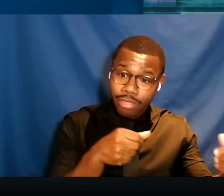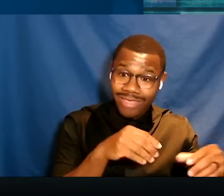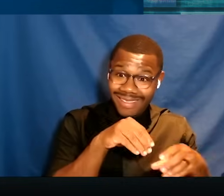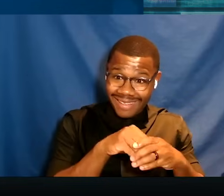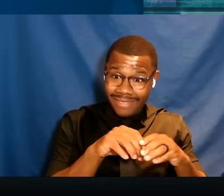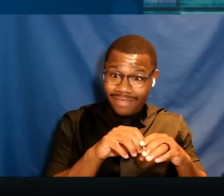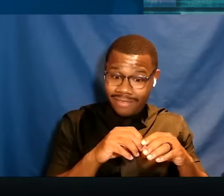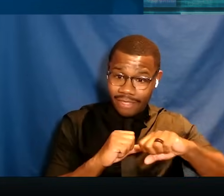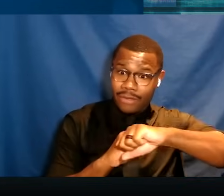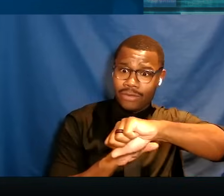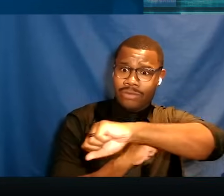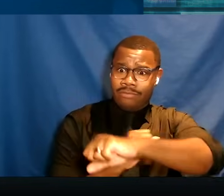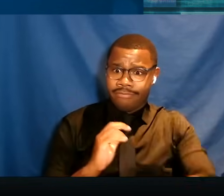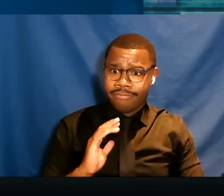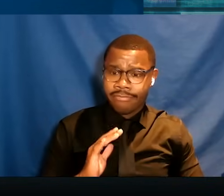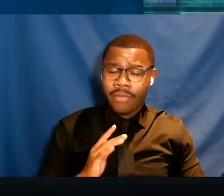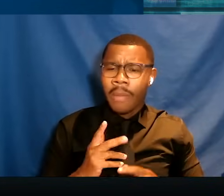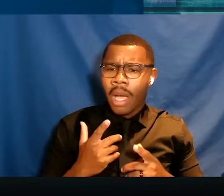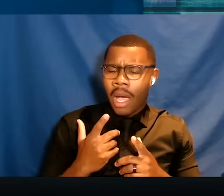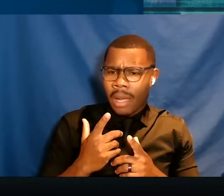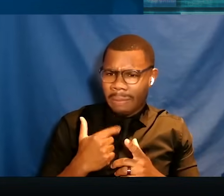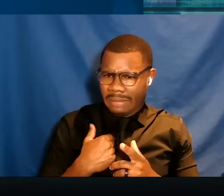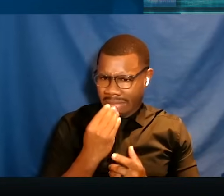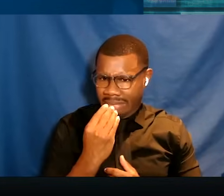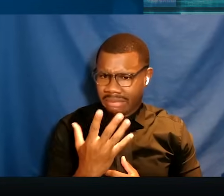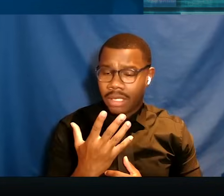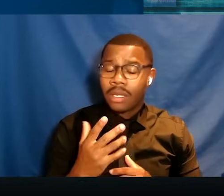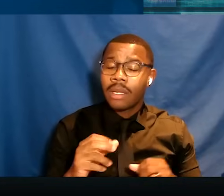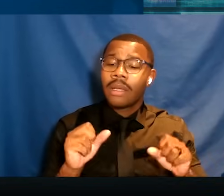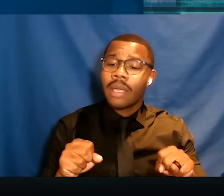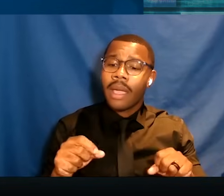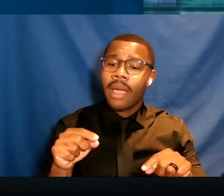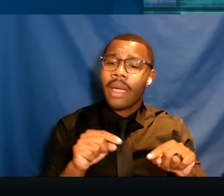is just to remind people that we can come back to subsequent rounds of bargaining